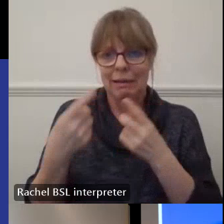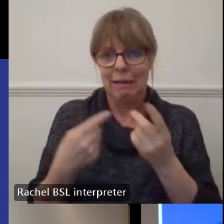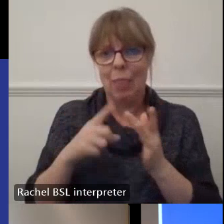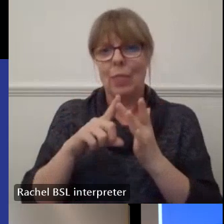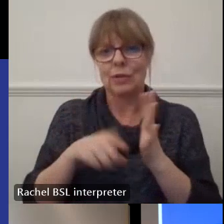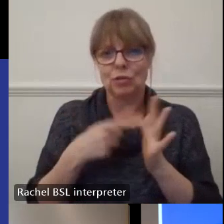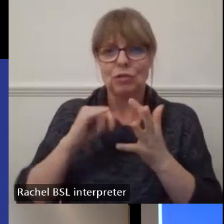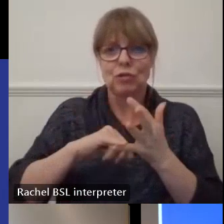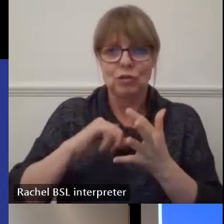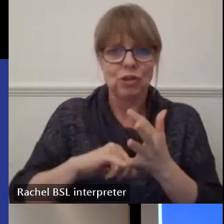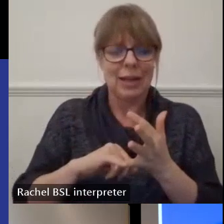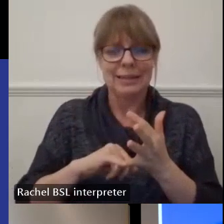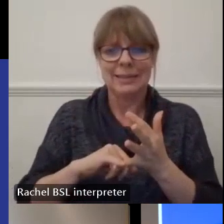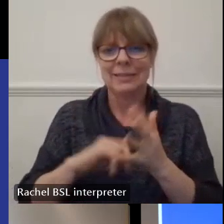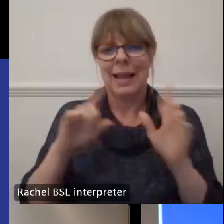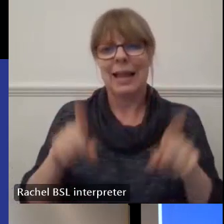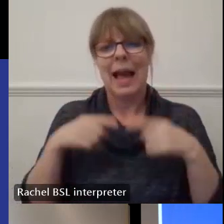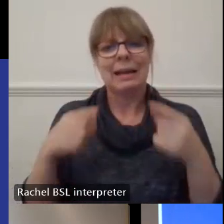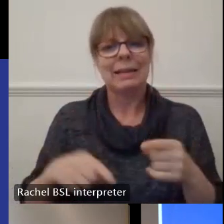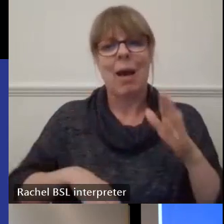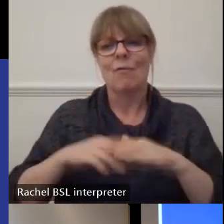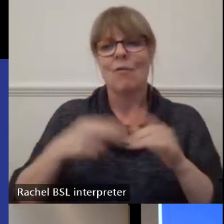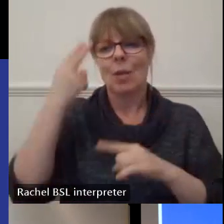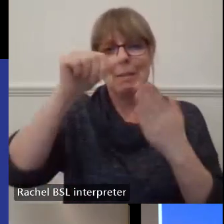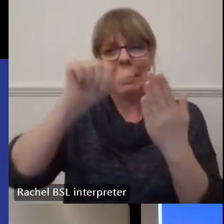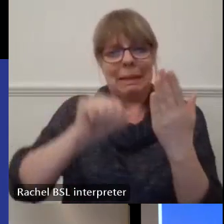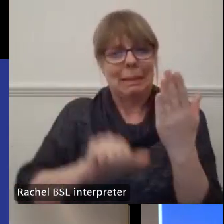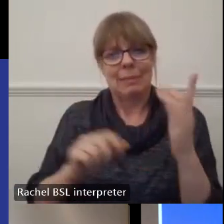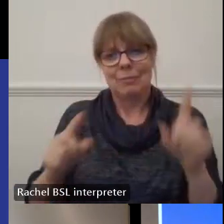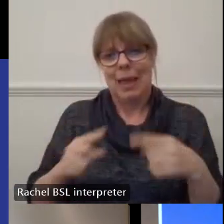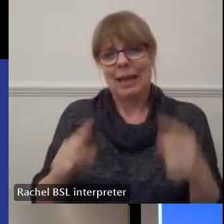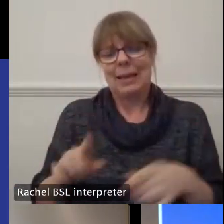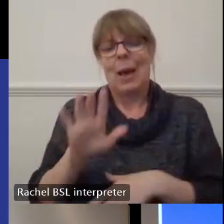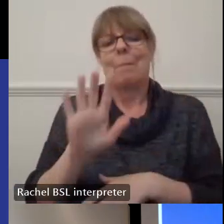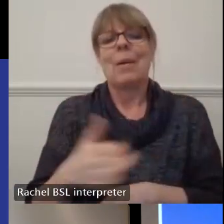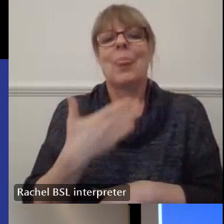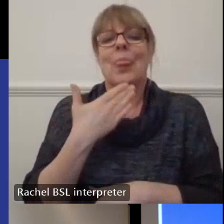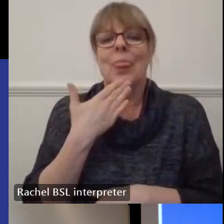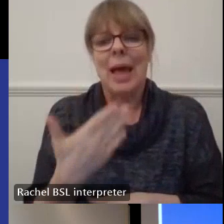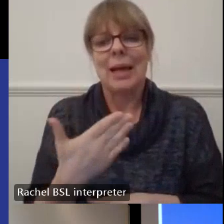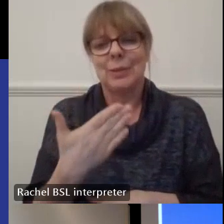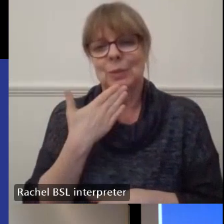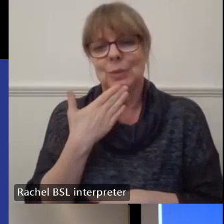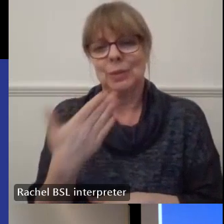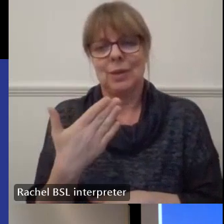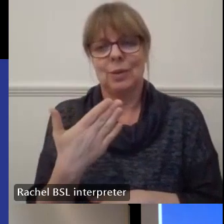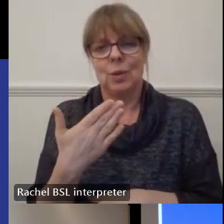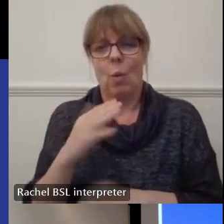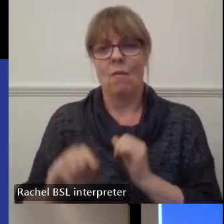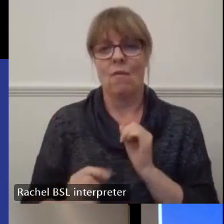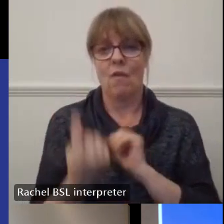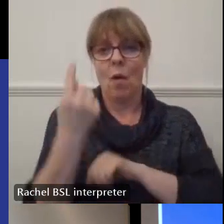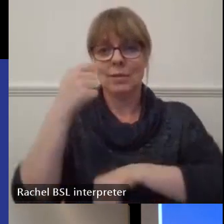I'm not going to start reeling off the list. I said I wasn't going to do it, but I am doing it now anyway. Just a big thanks to everybody because this has been our first conference and so